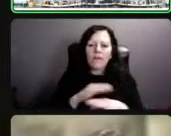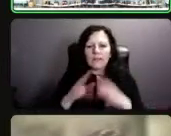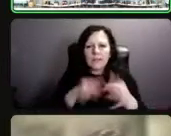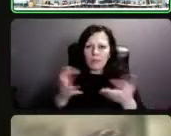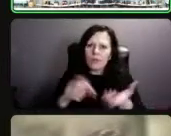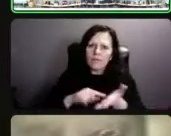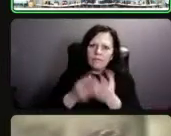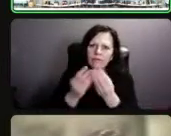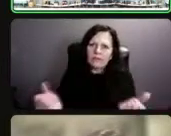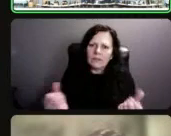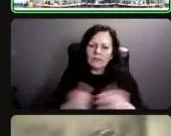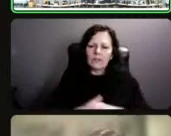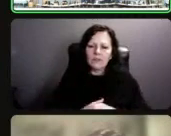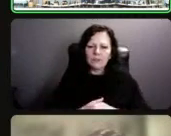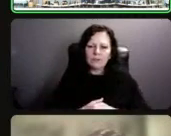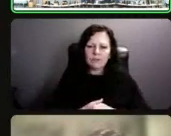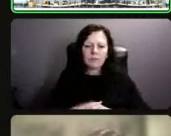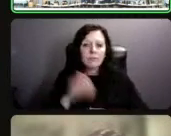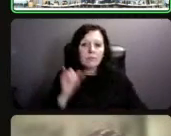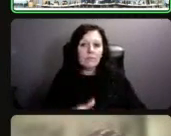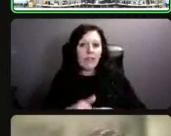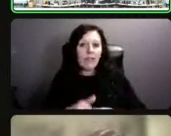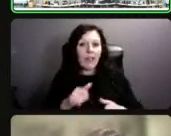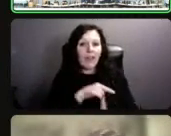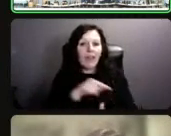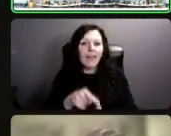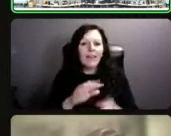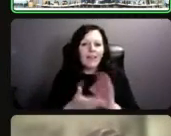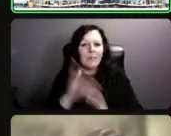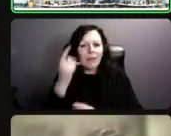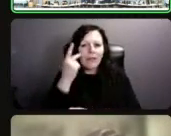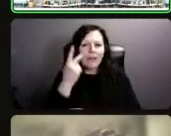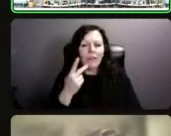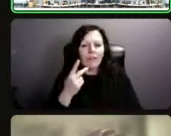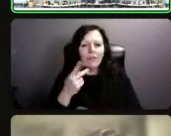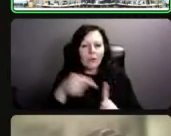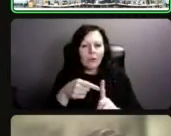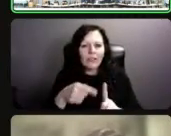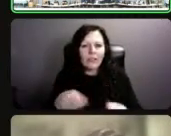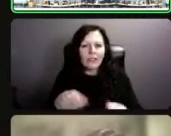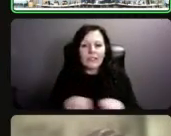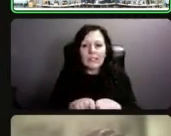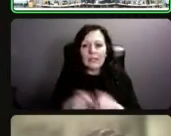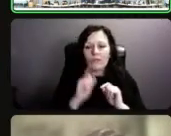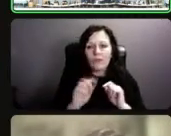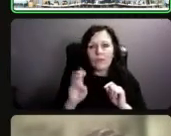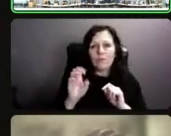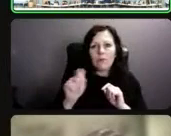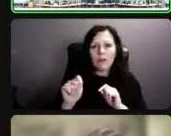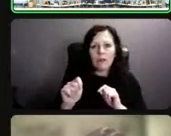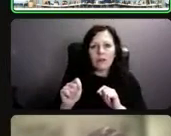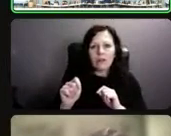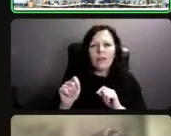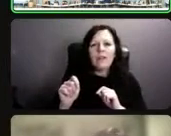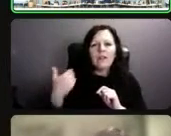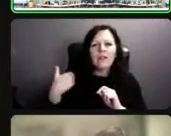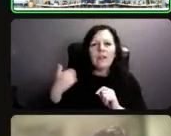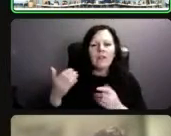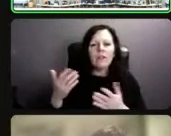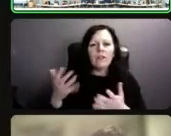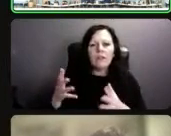A BAND-AID ON A BLEEDING ARTERY